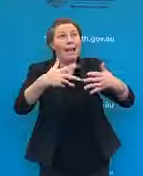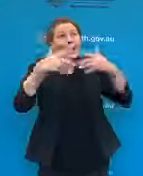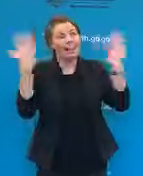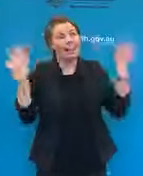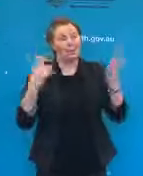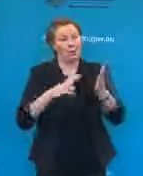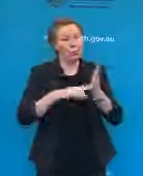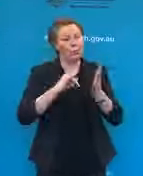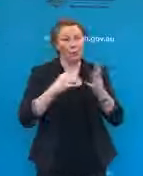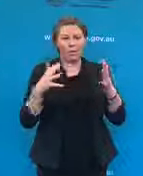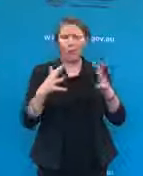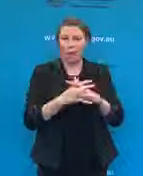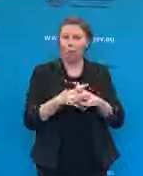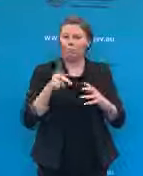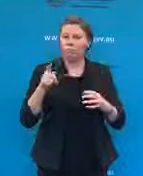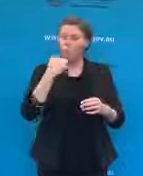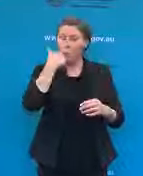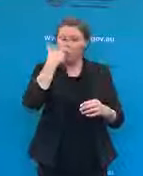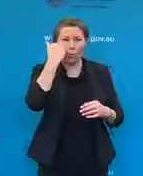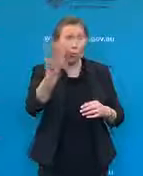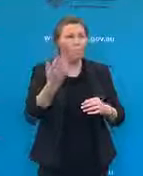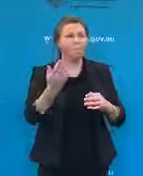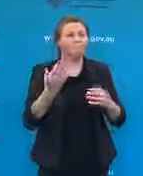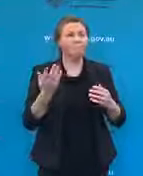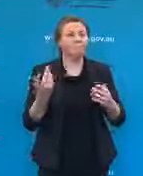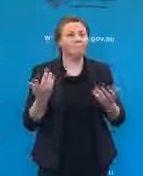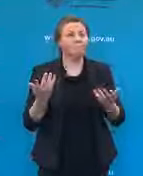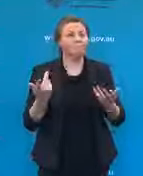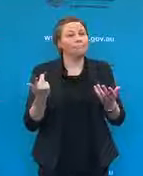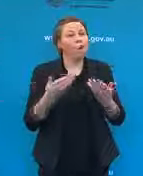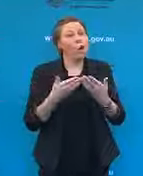open that they have had, until recently, community transmission and they don't